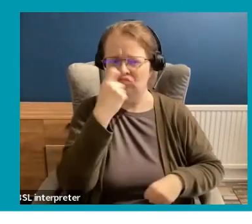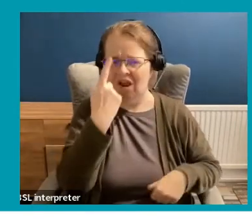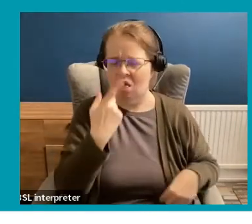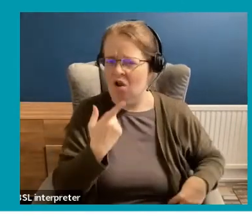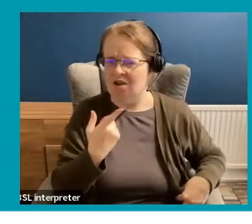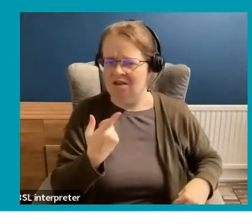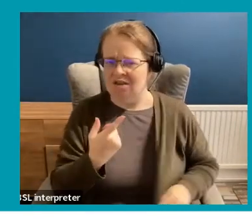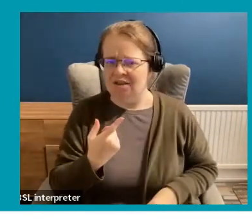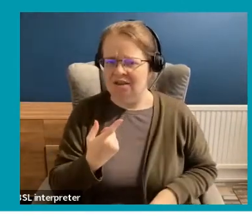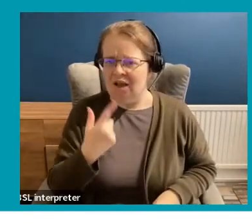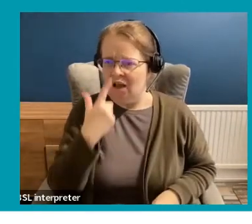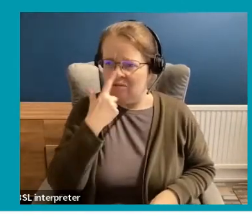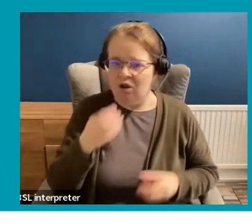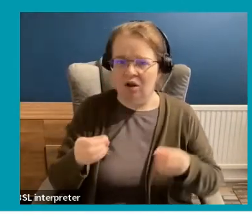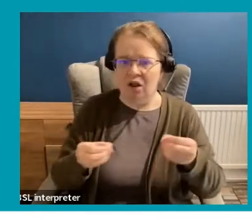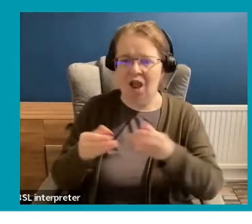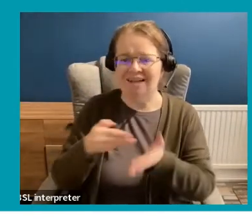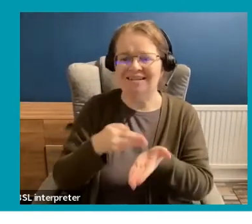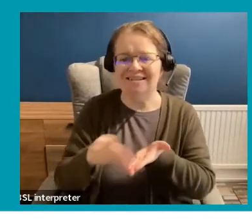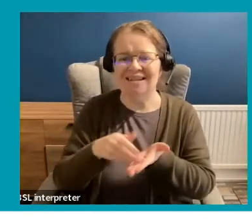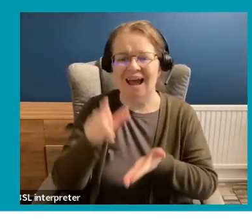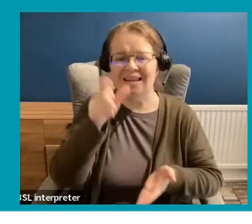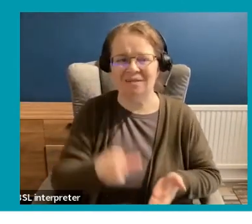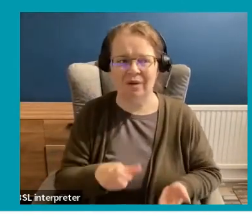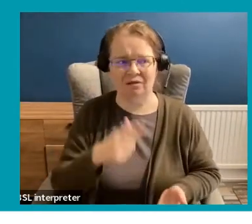they could employee a salesperson who lives in